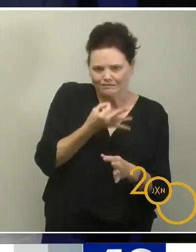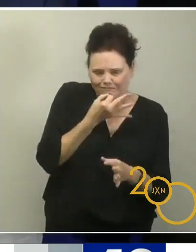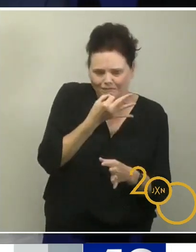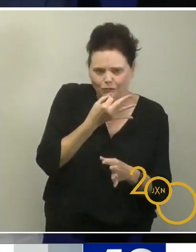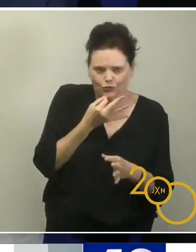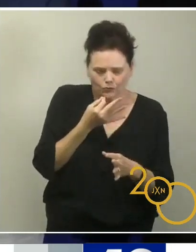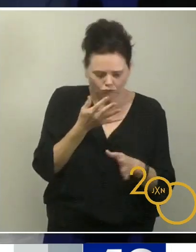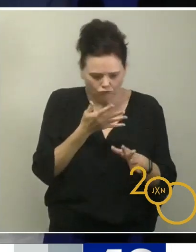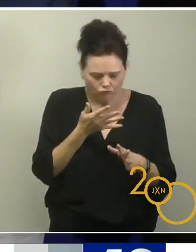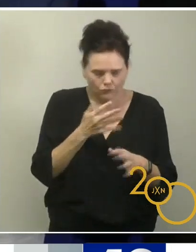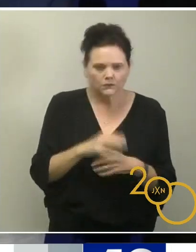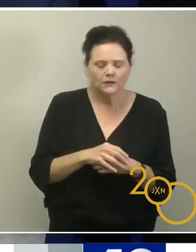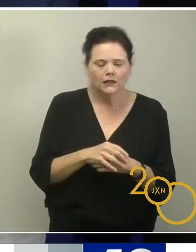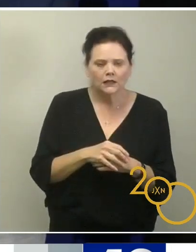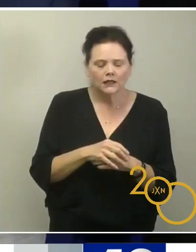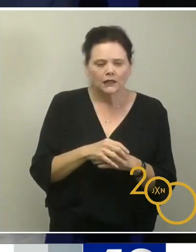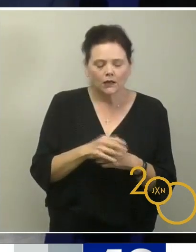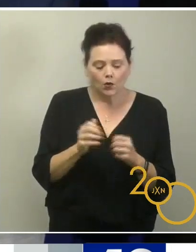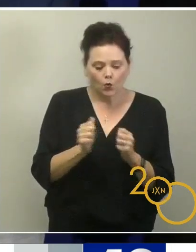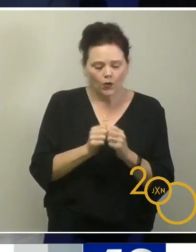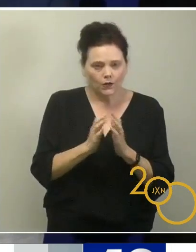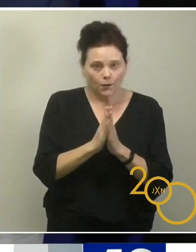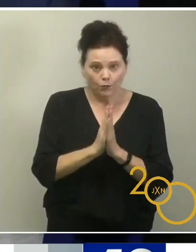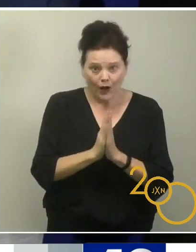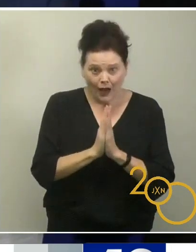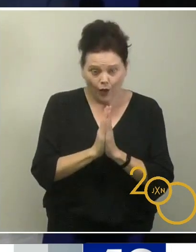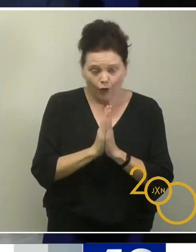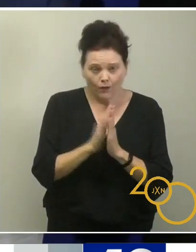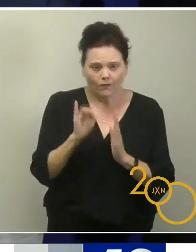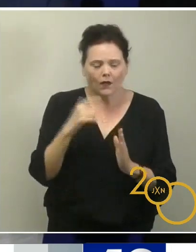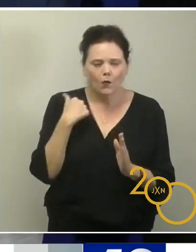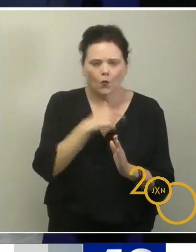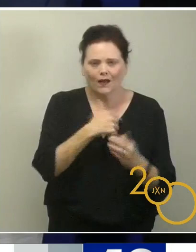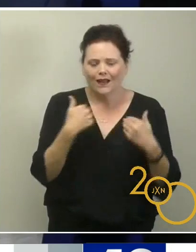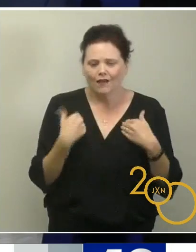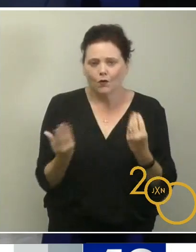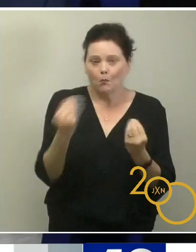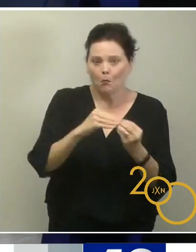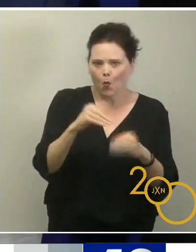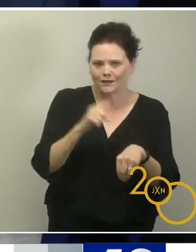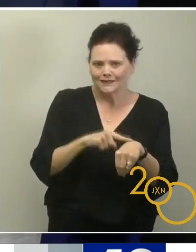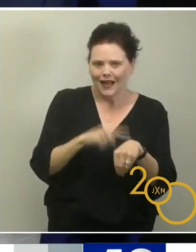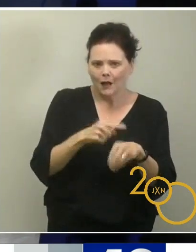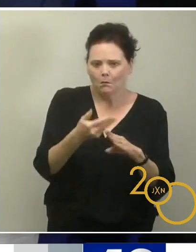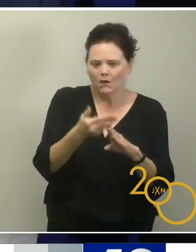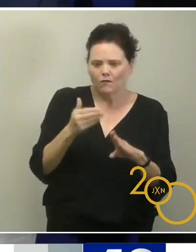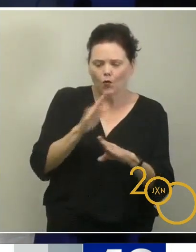WE ALSO SET A MEETING FOR TODAY BETWEEN THE MAYOR AND ARE EXPERTS.